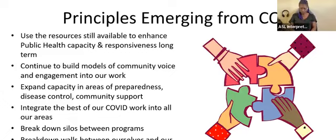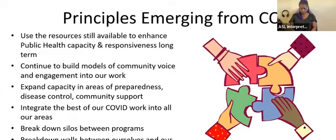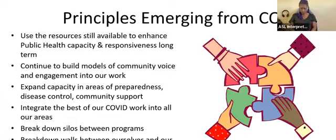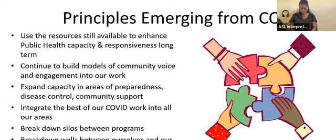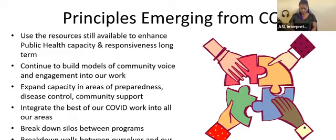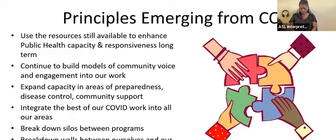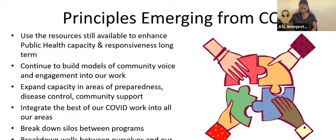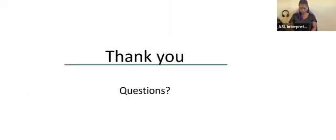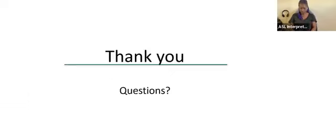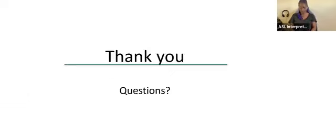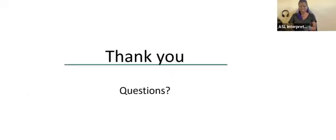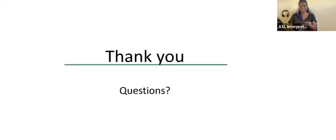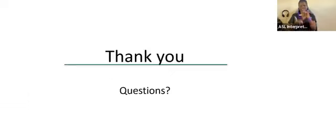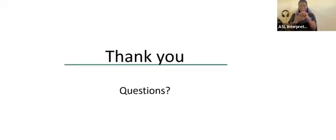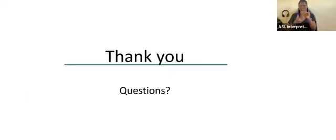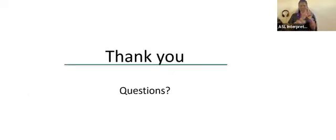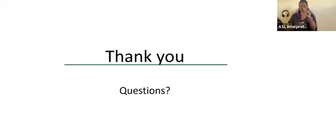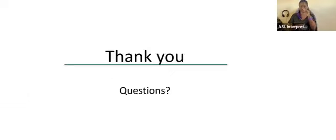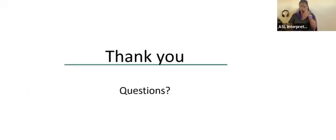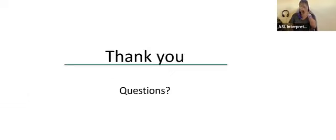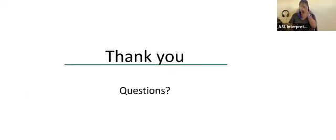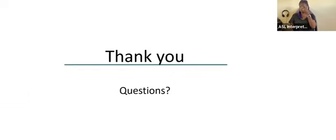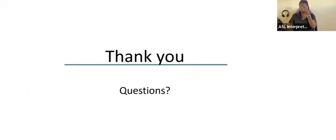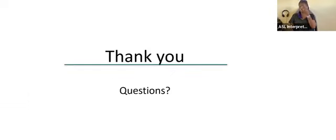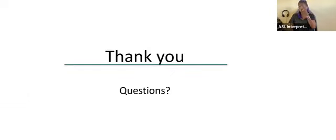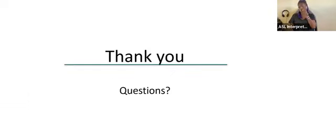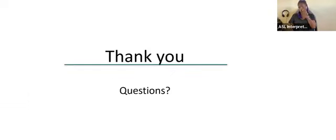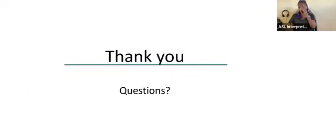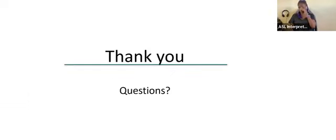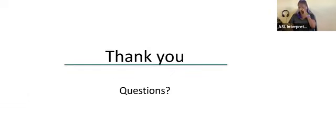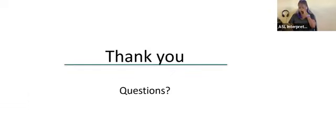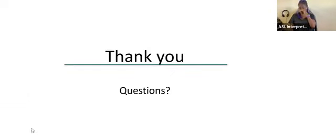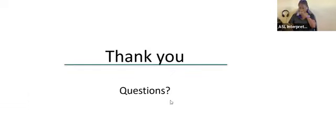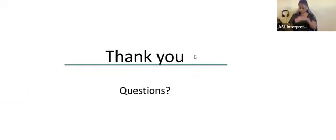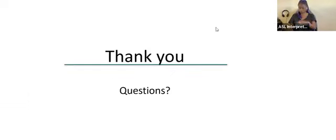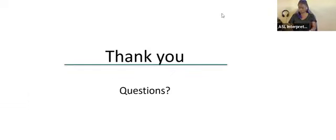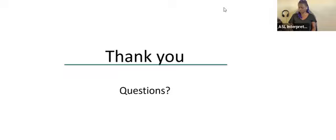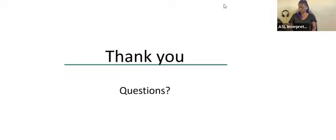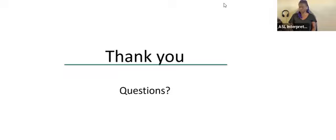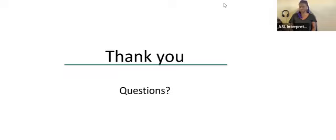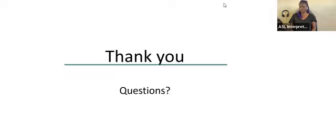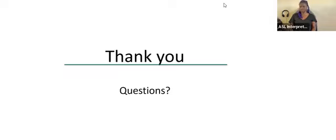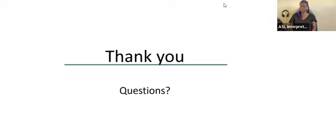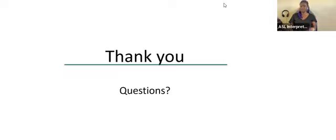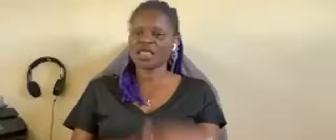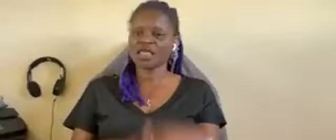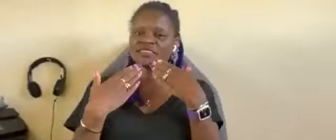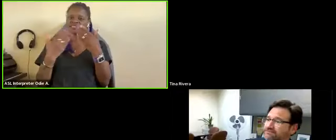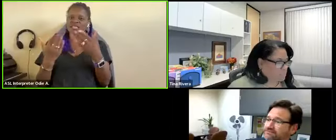Paul, thank you so much. Great. Thank you Doctora Baldwin.